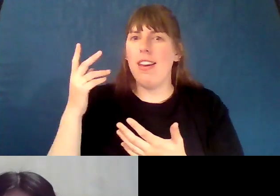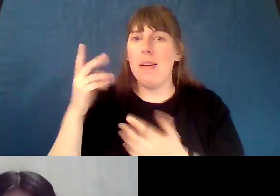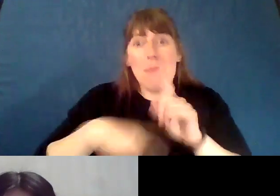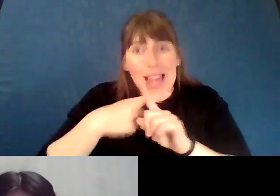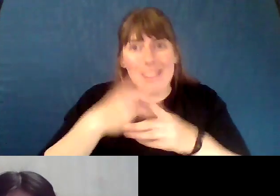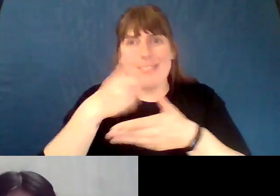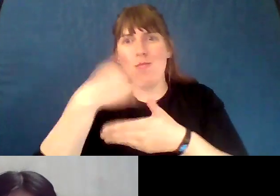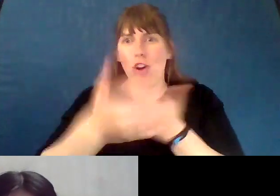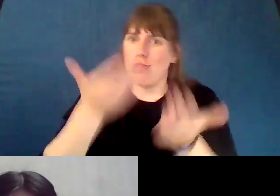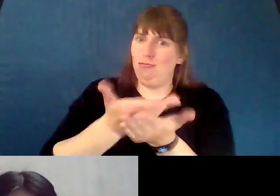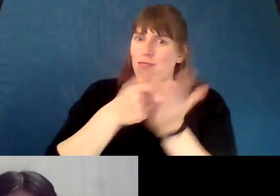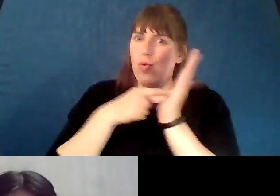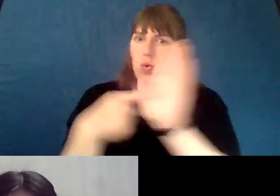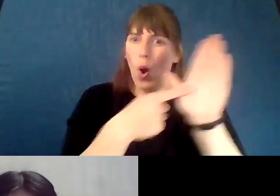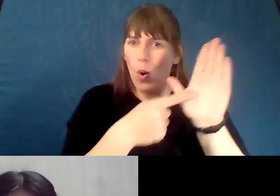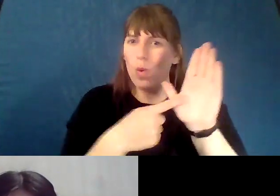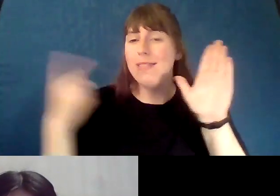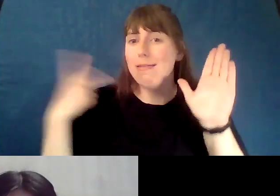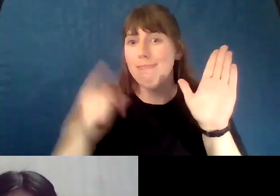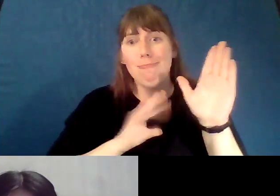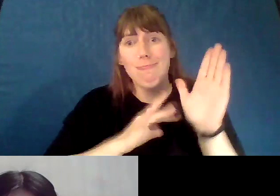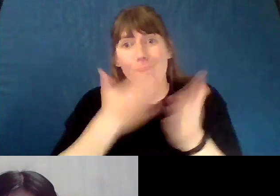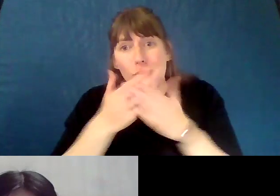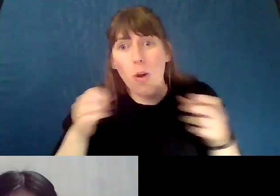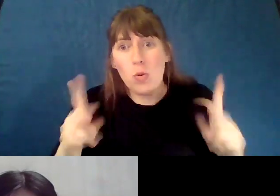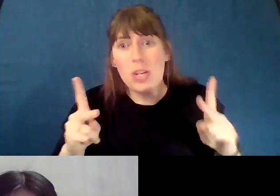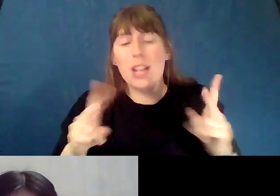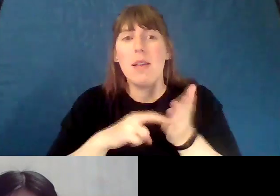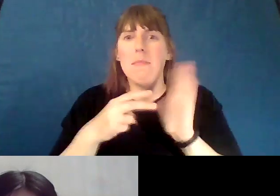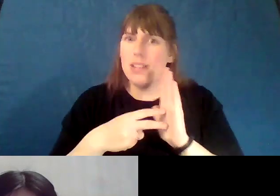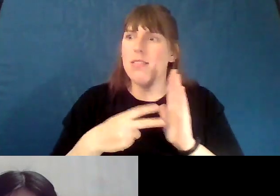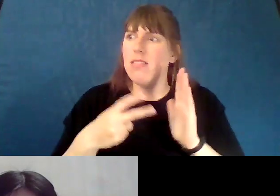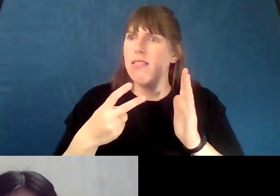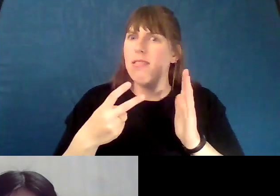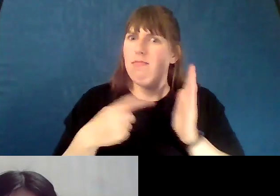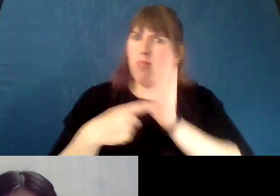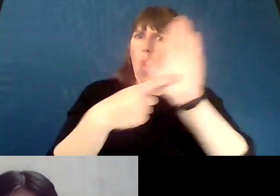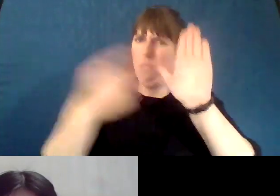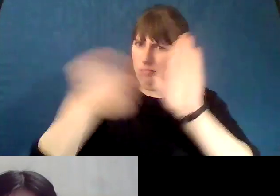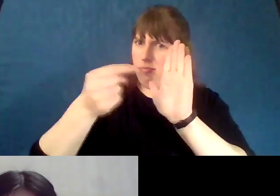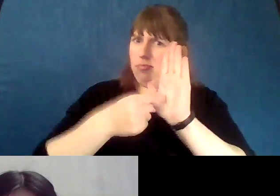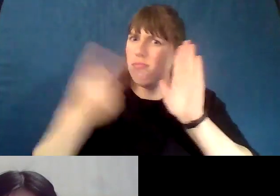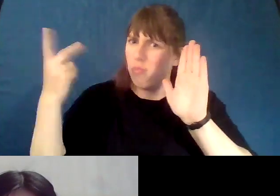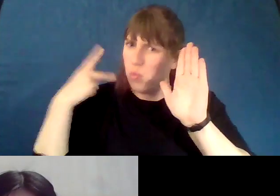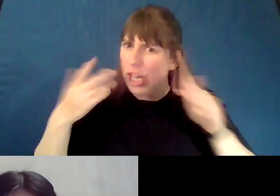It kind of offers this opportunity that we now paved the way, where, and set us, setting a bar